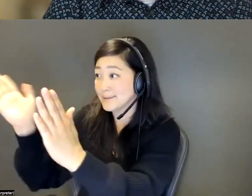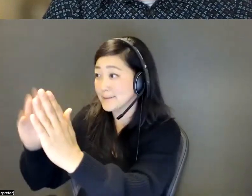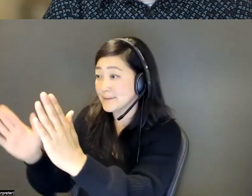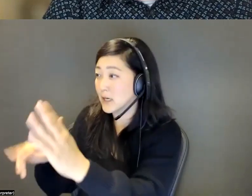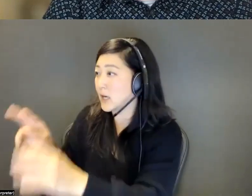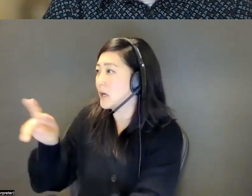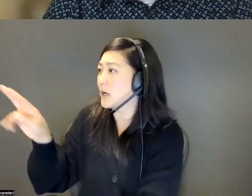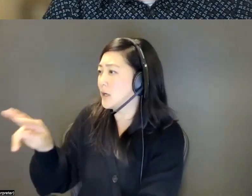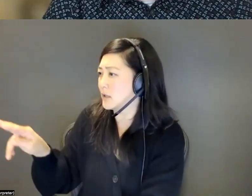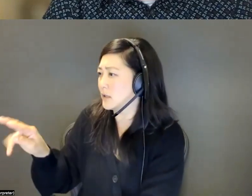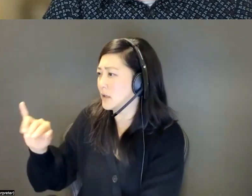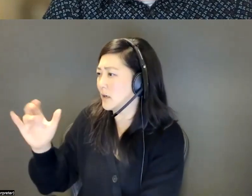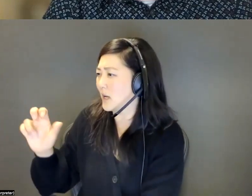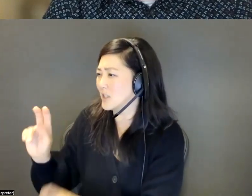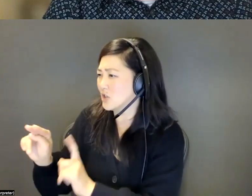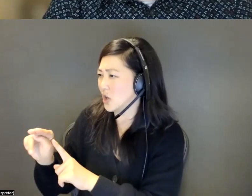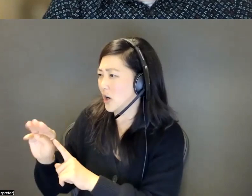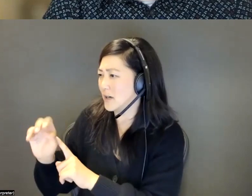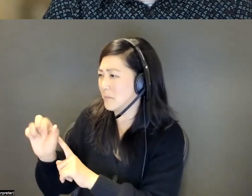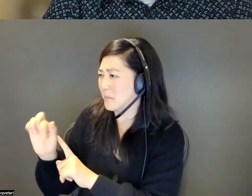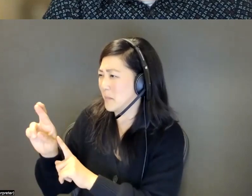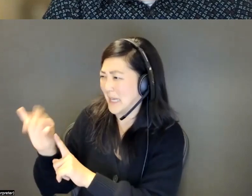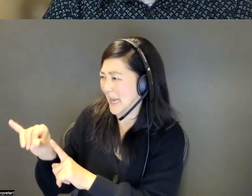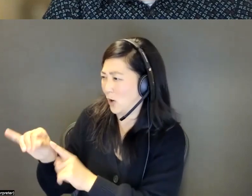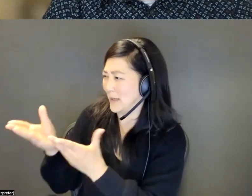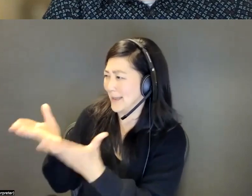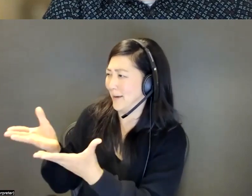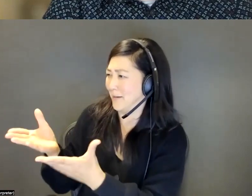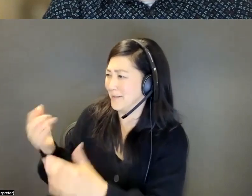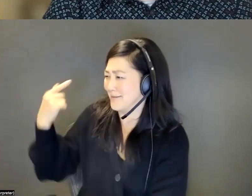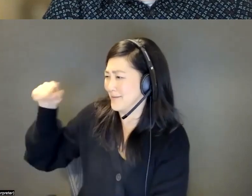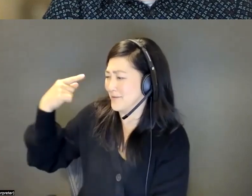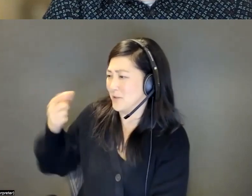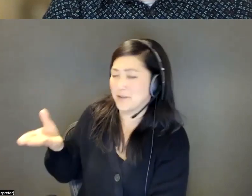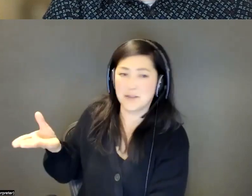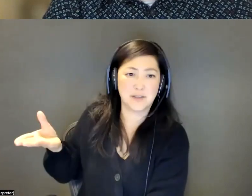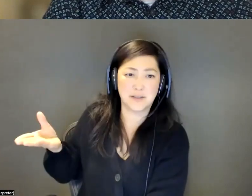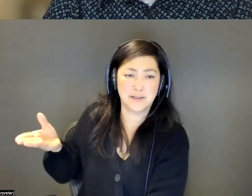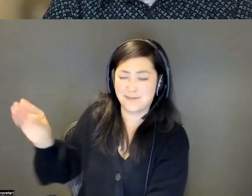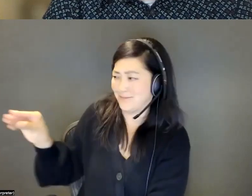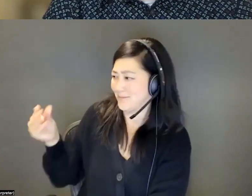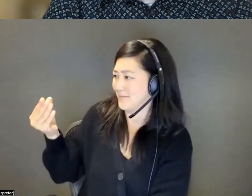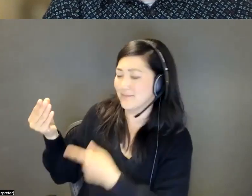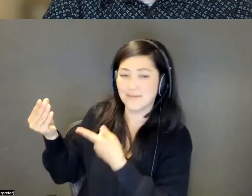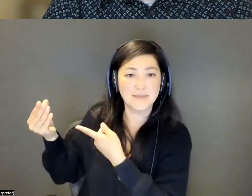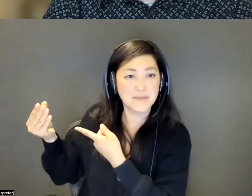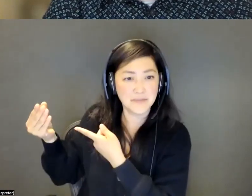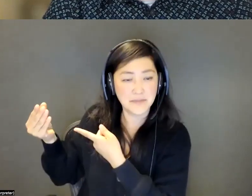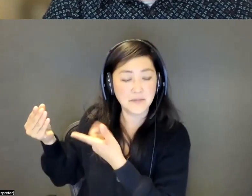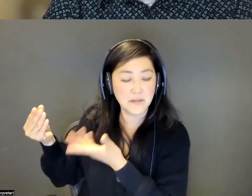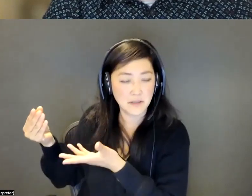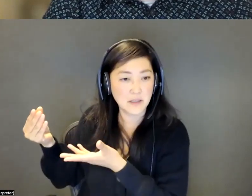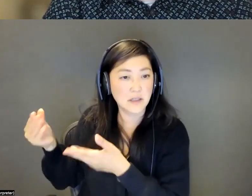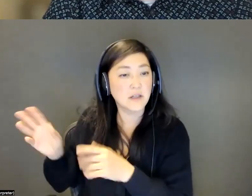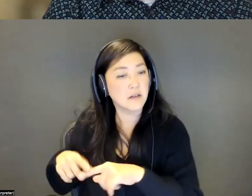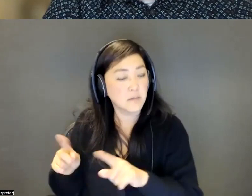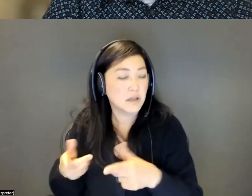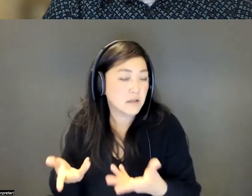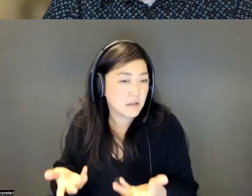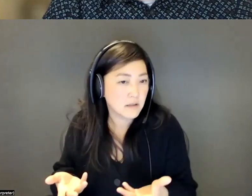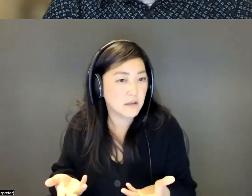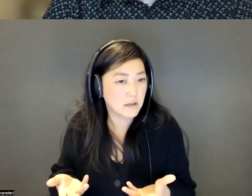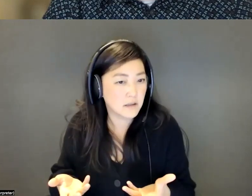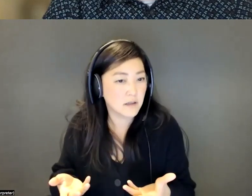John McAra [SP] is in here." Although you can see the kind of the thought process that got